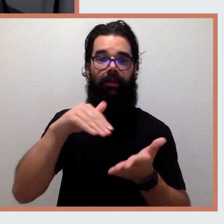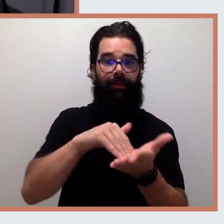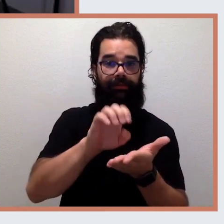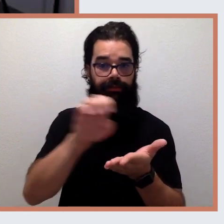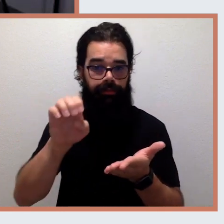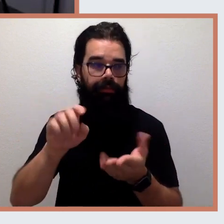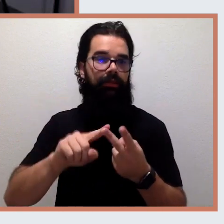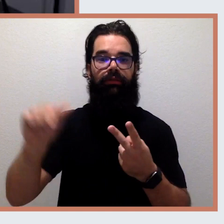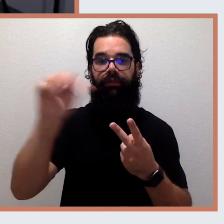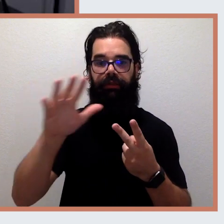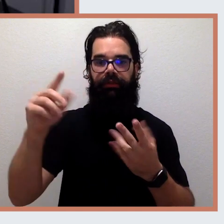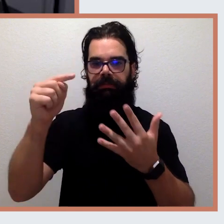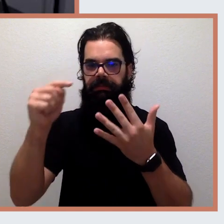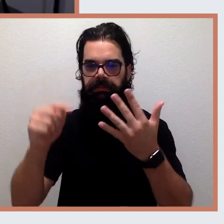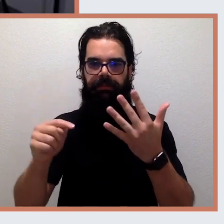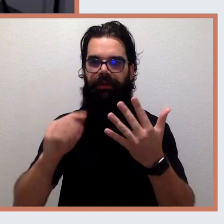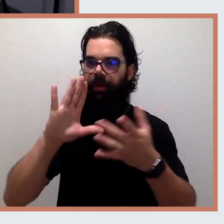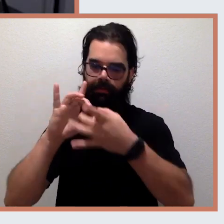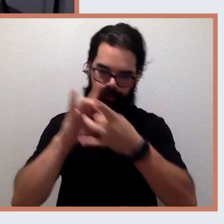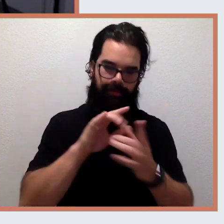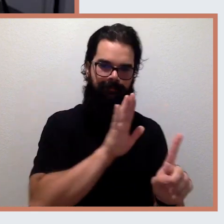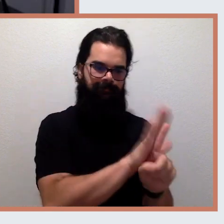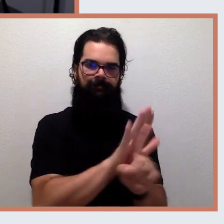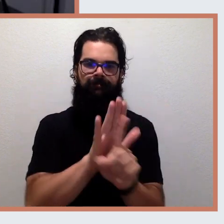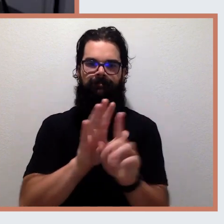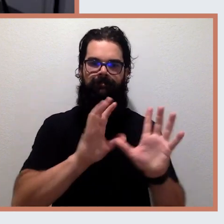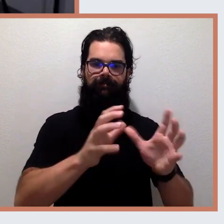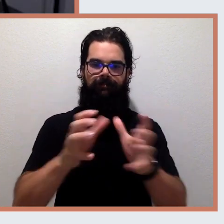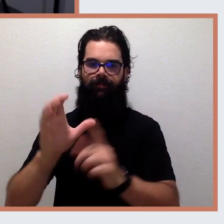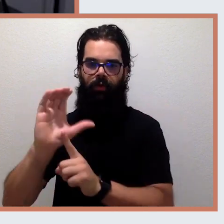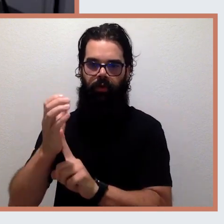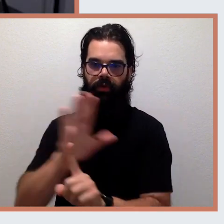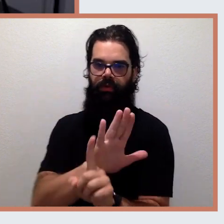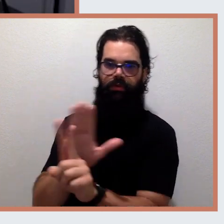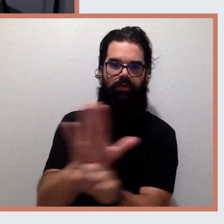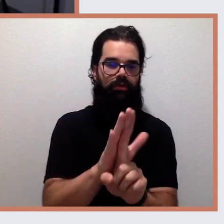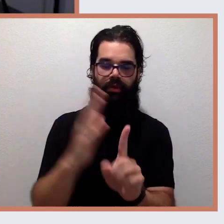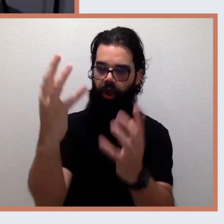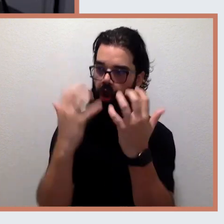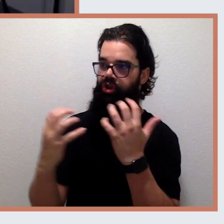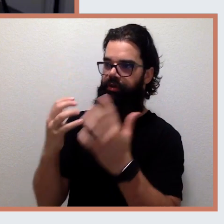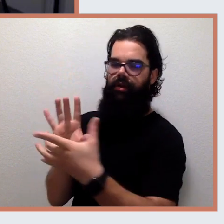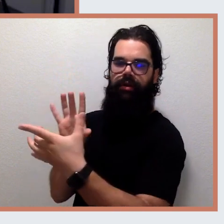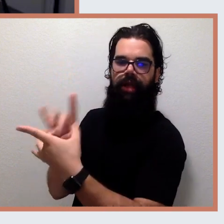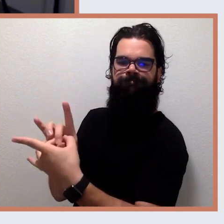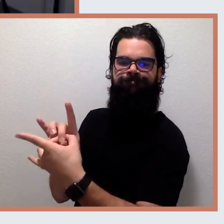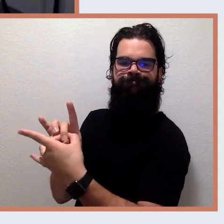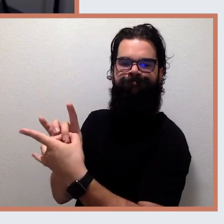MENA is kind of more of a generic term, like Middle Eastern, North African, so you can be a bunch of different things, but within that realm,